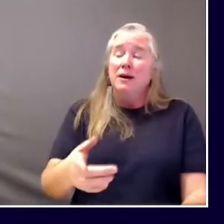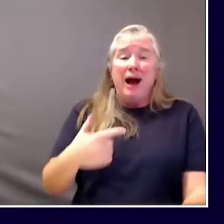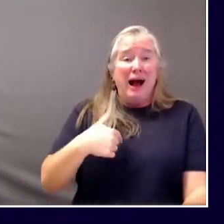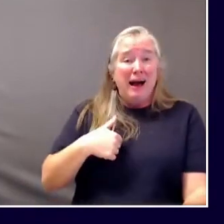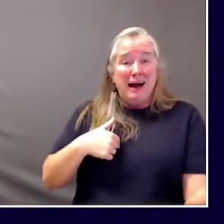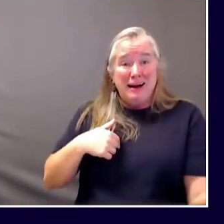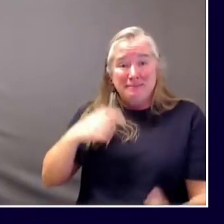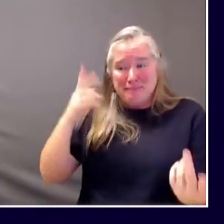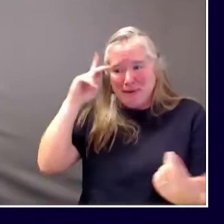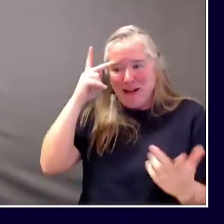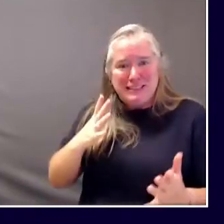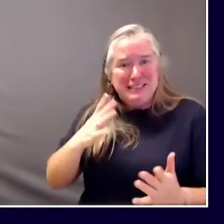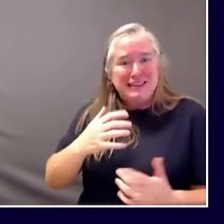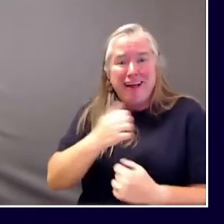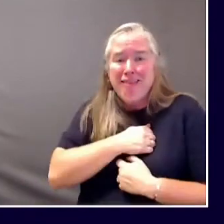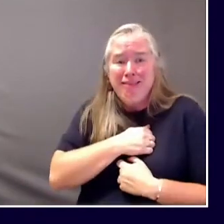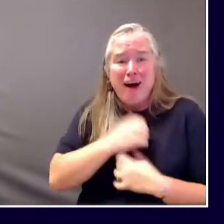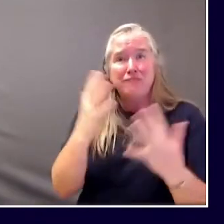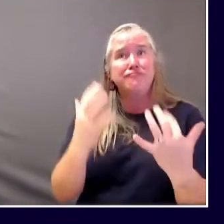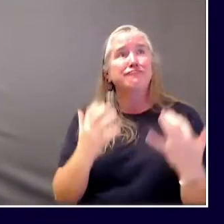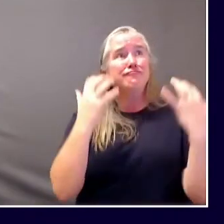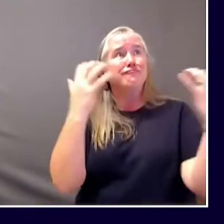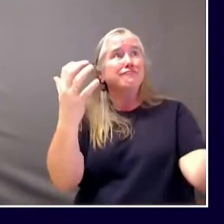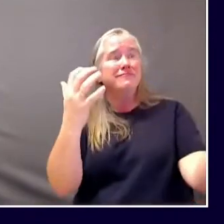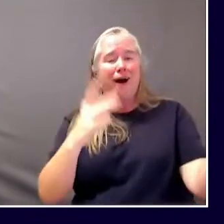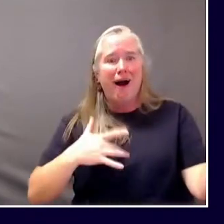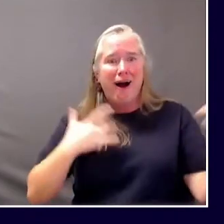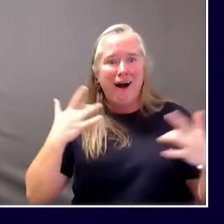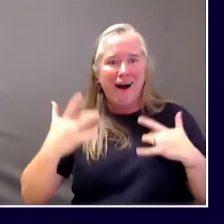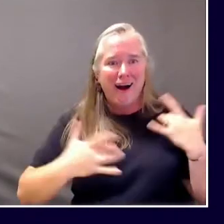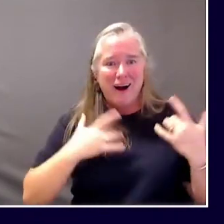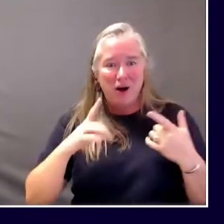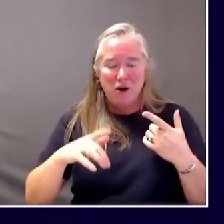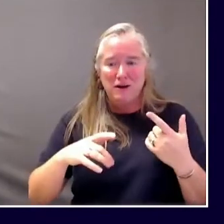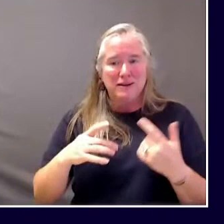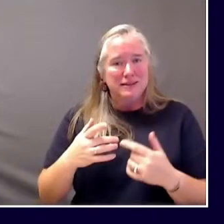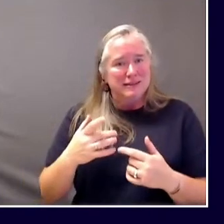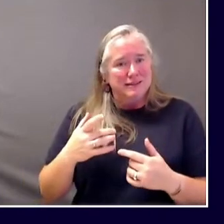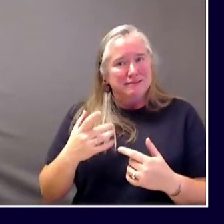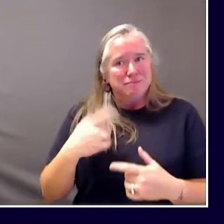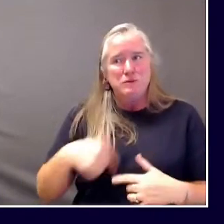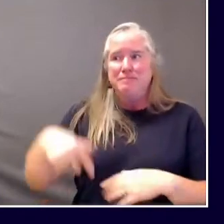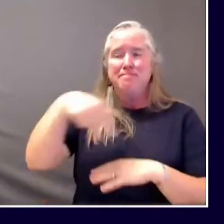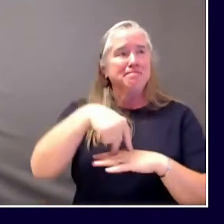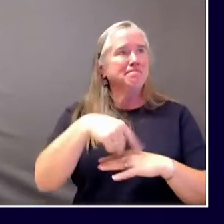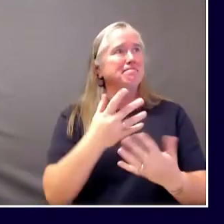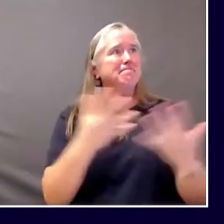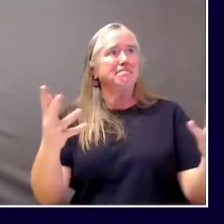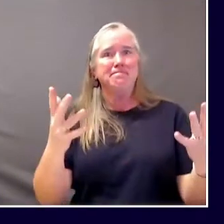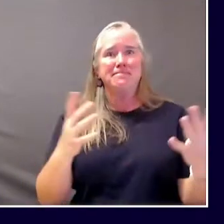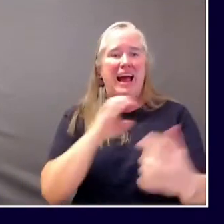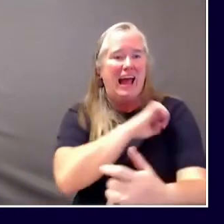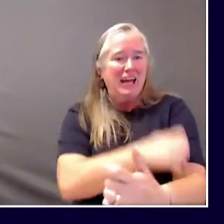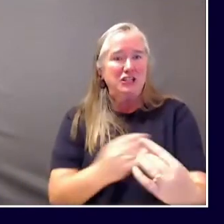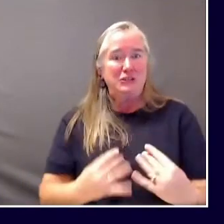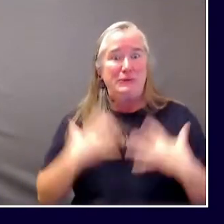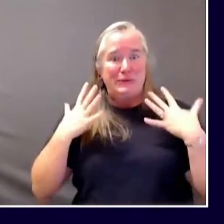crowd and it's it's it pumps up the candidate it comes up your